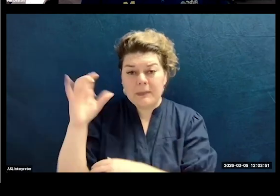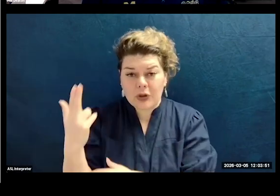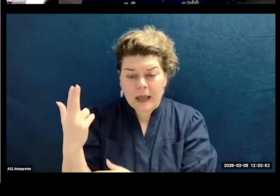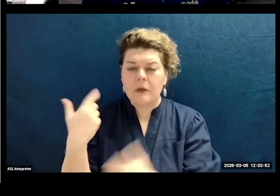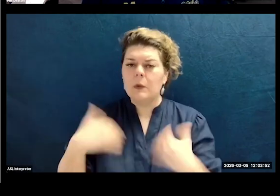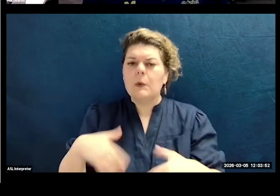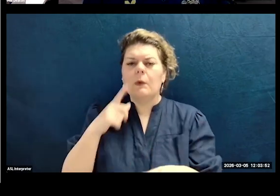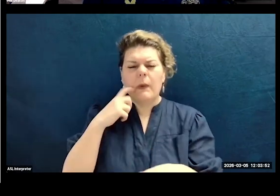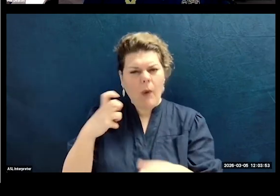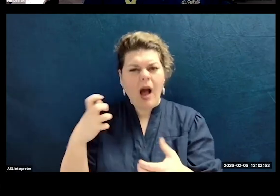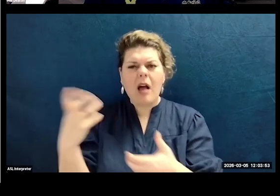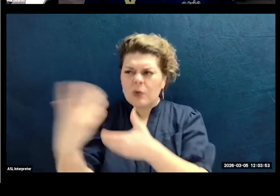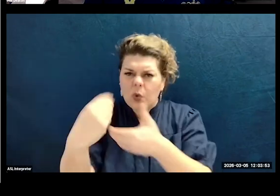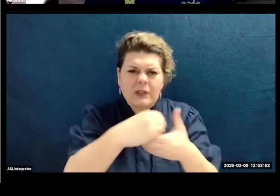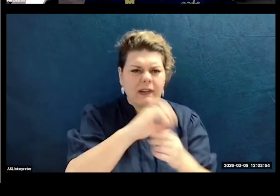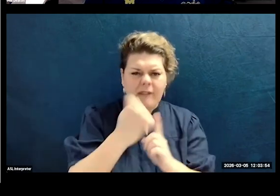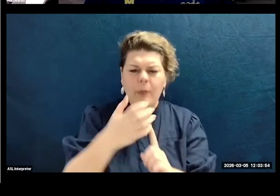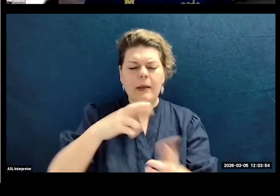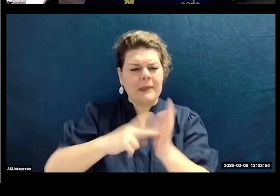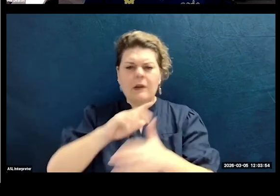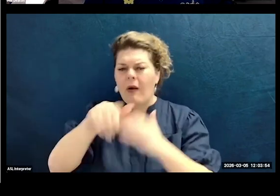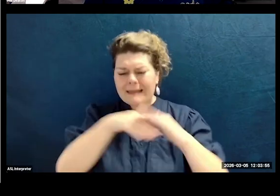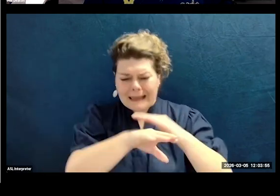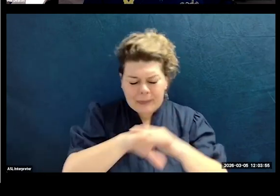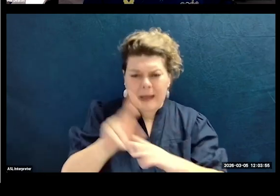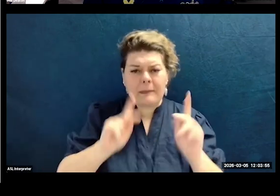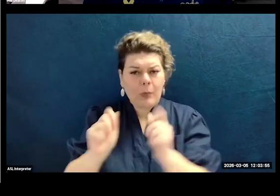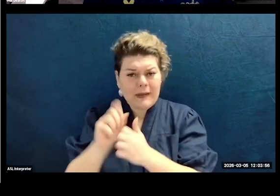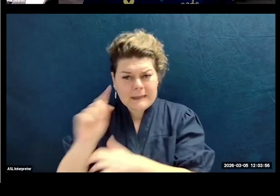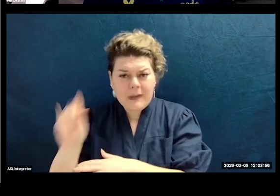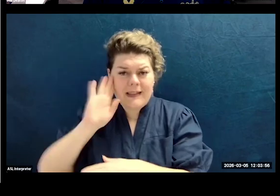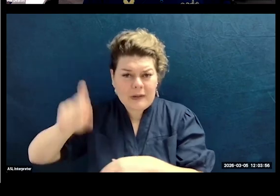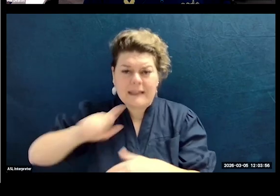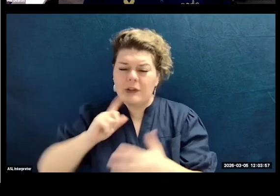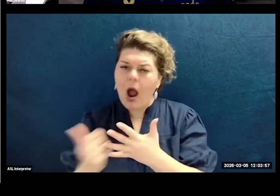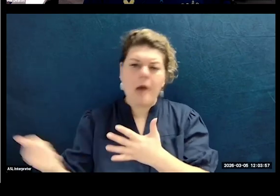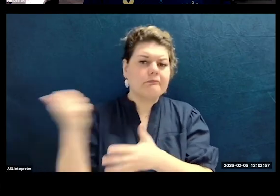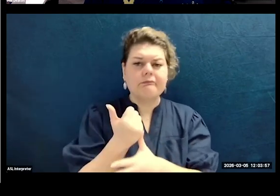to fostering an inclusive environment where accessibility and the needs of individuals with disabilities are prioritized,